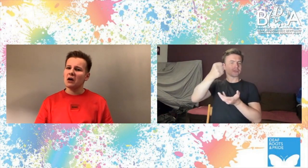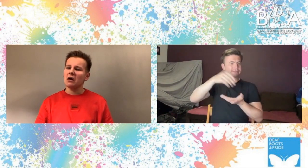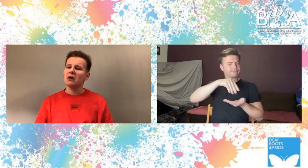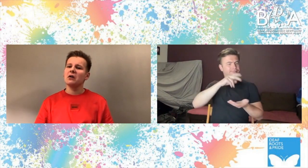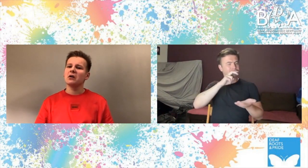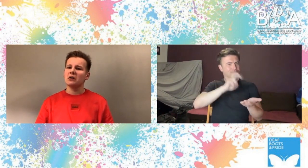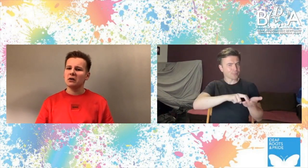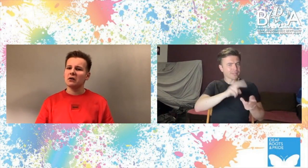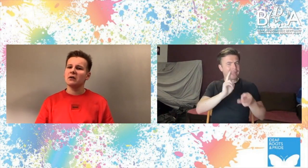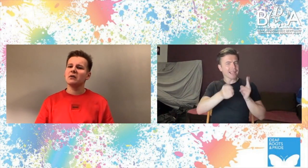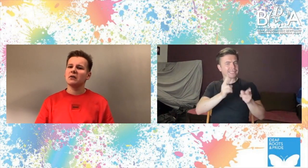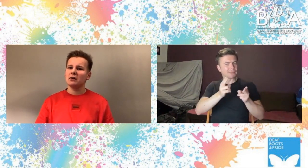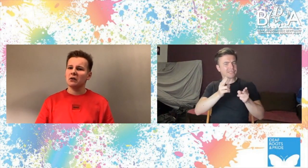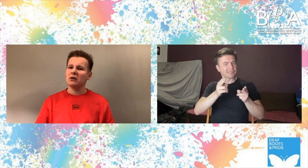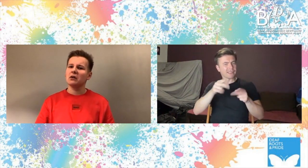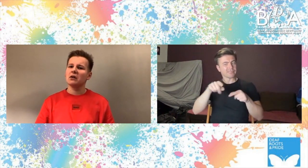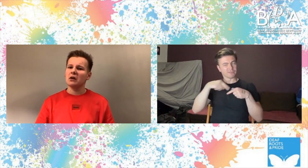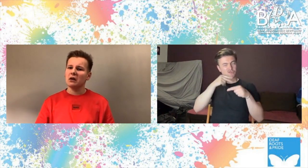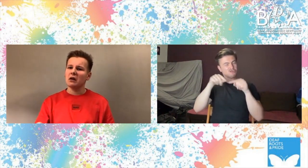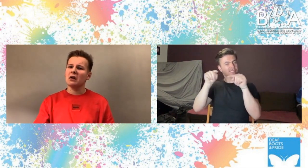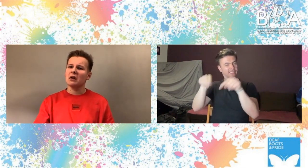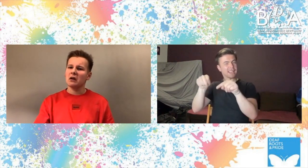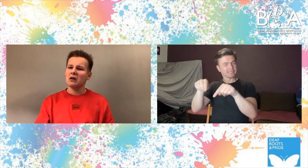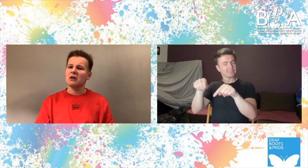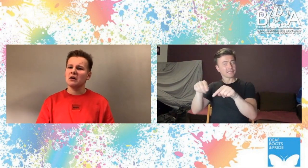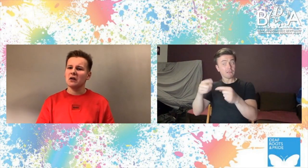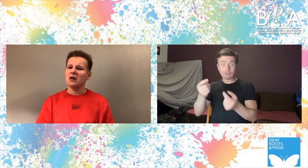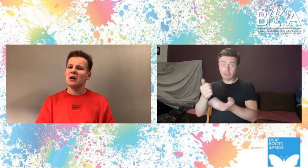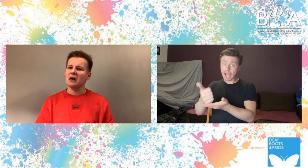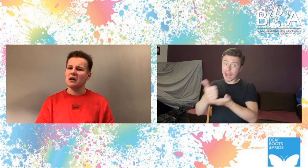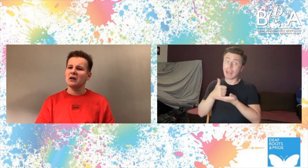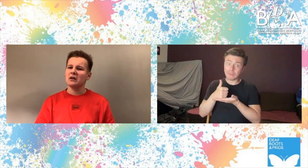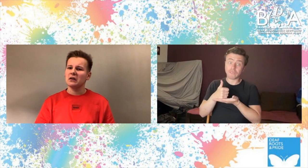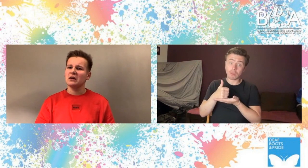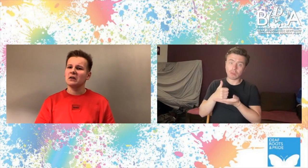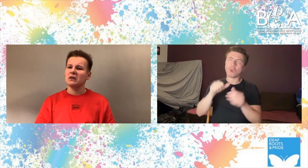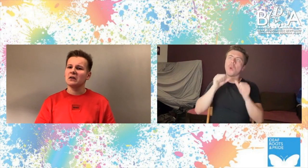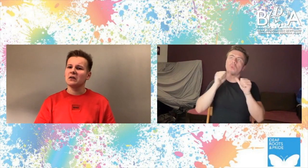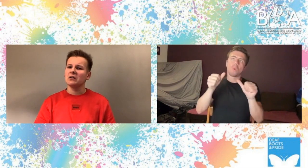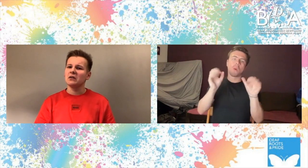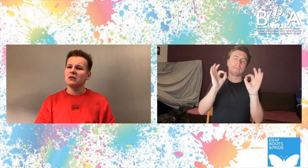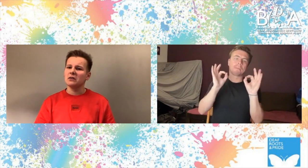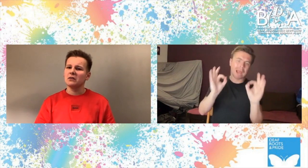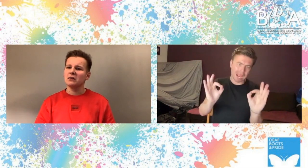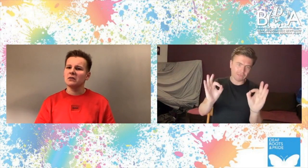cover the cost of interpreters for your work. It’s really helpful. It’s not perfect